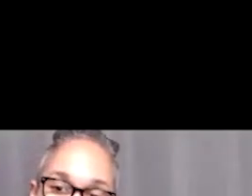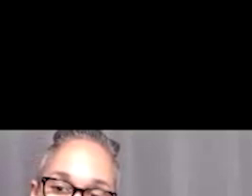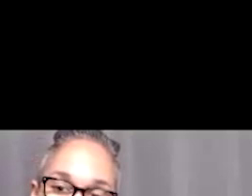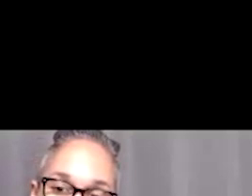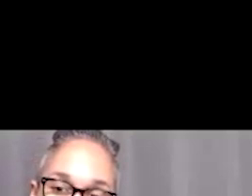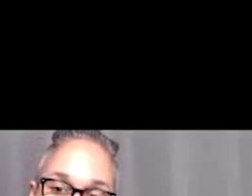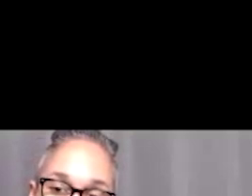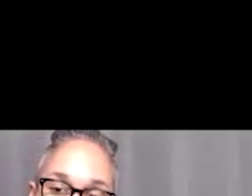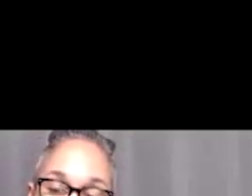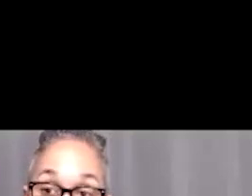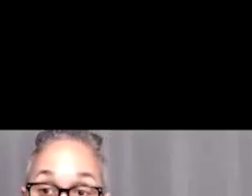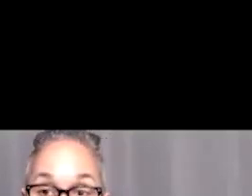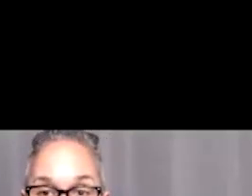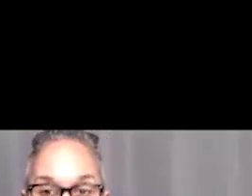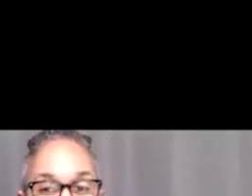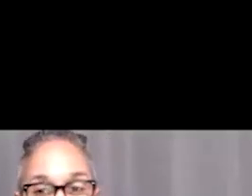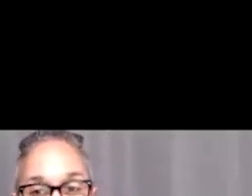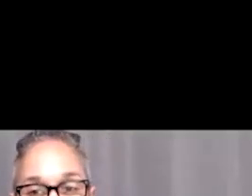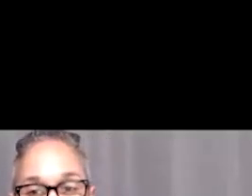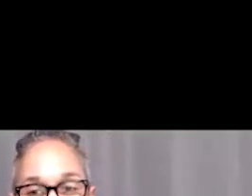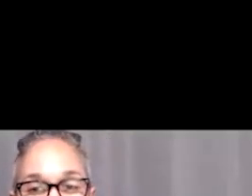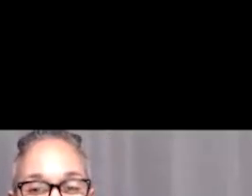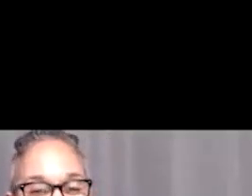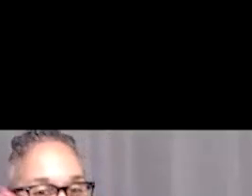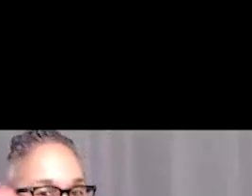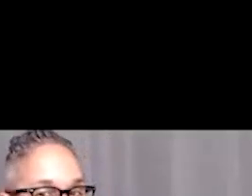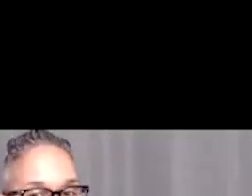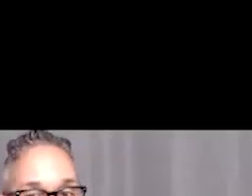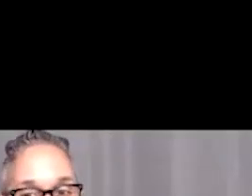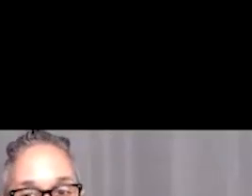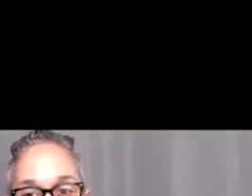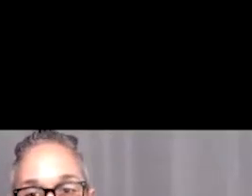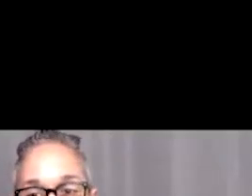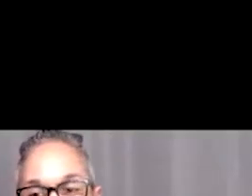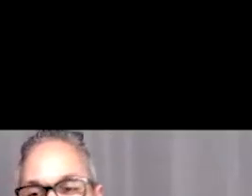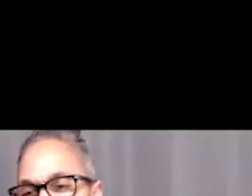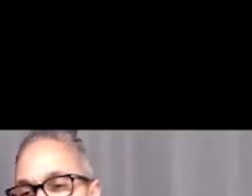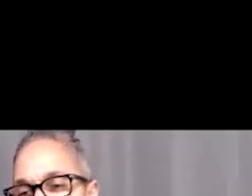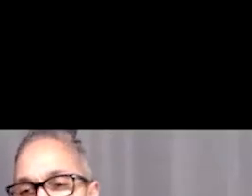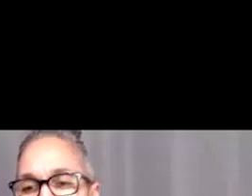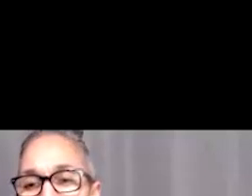Okay. Welcome back everyone. We're still waiting for a couple more.